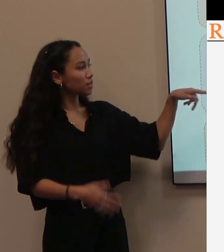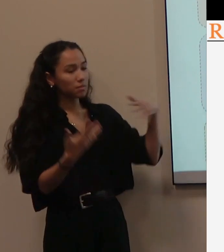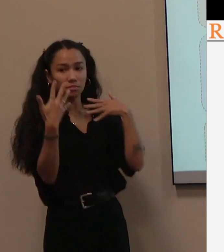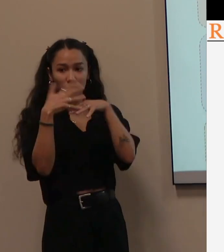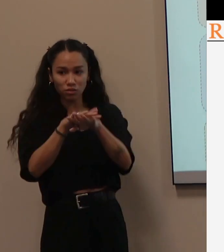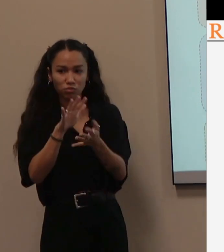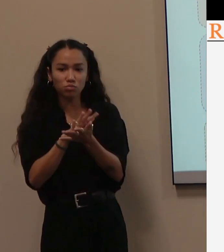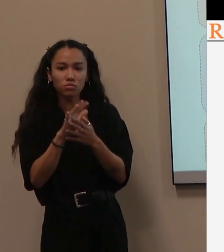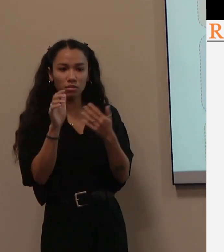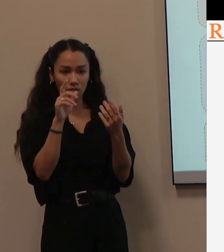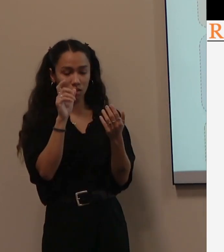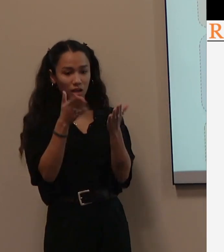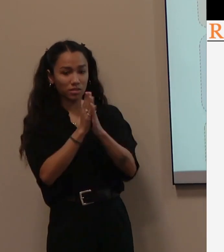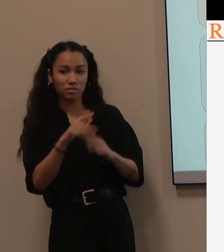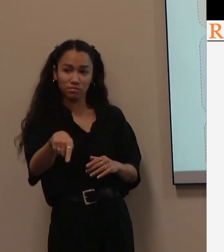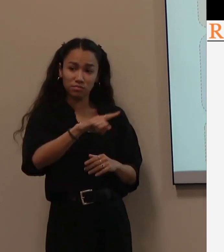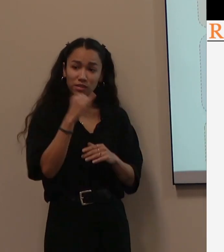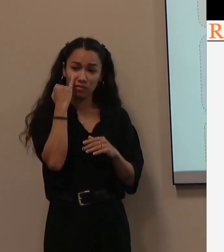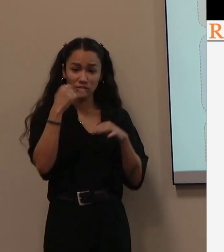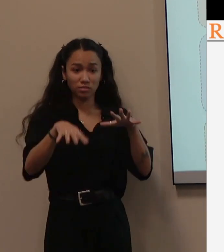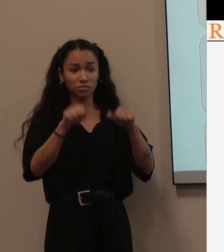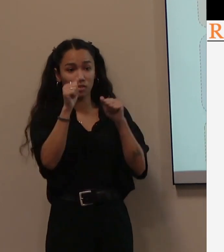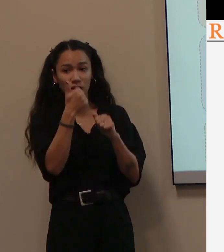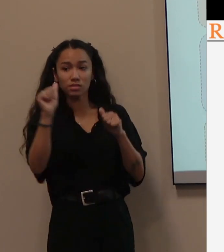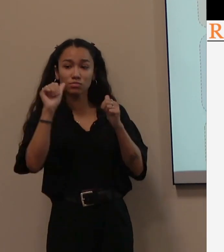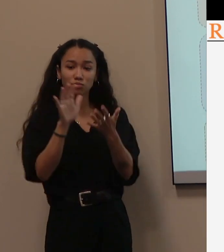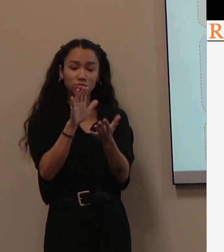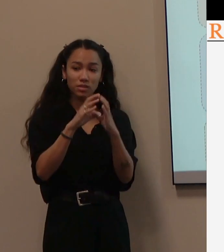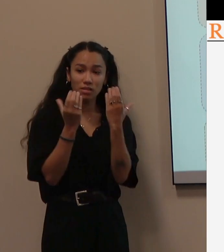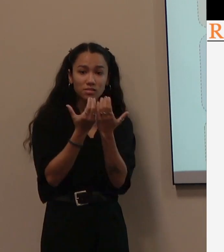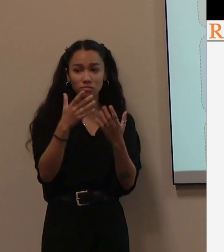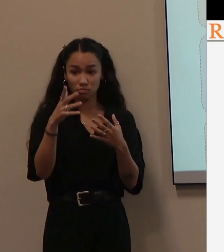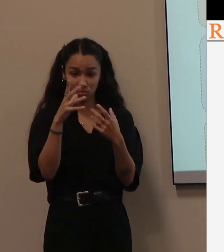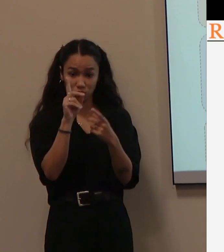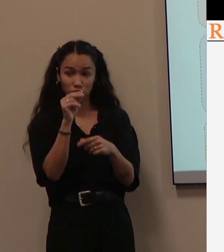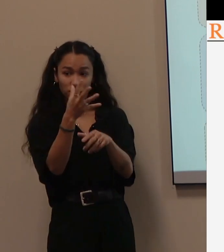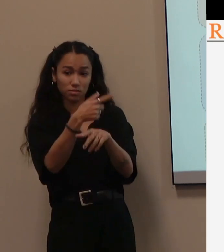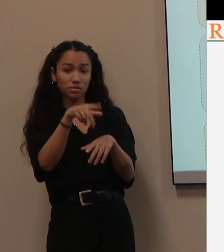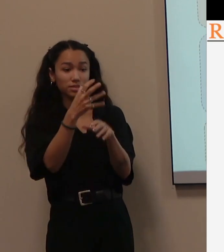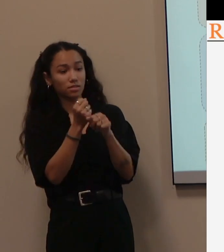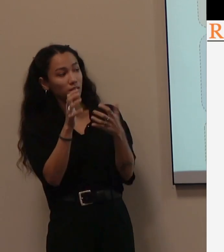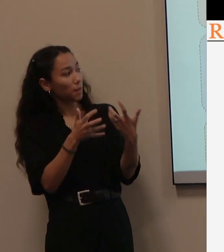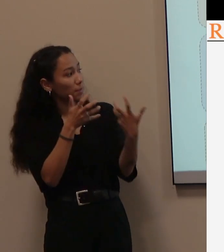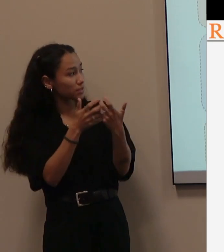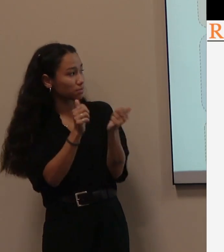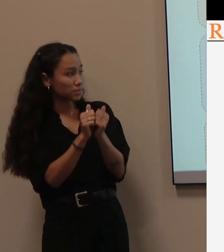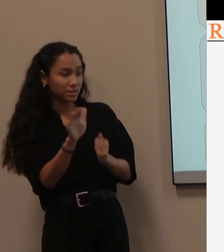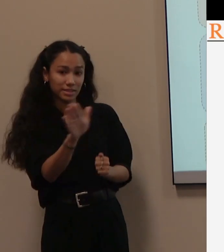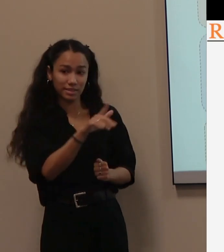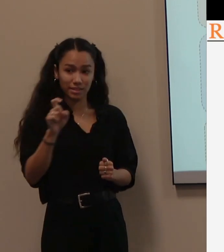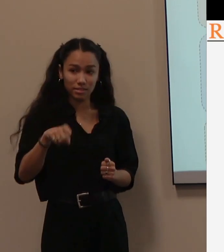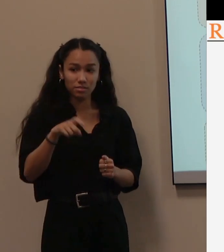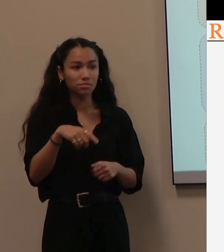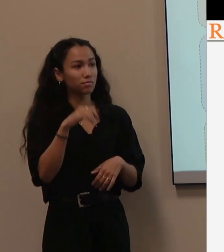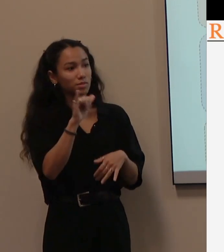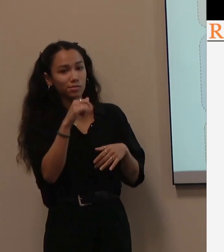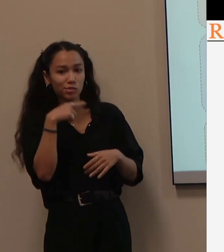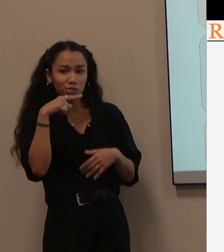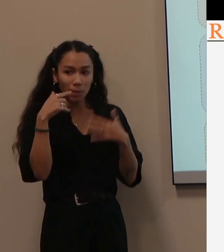racism for mainstream schools? We wanted to look at if they got accommodations for any classes that they took.